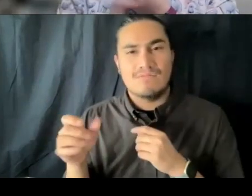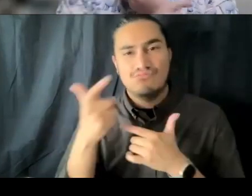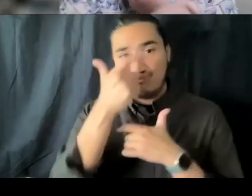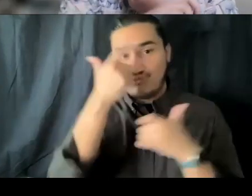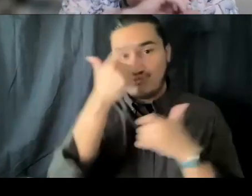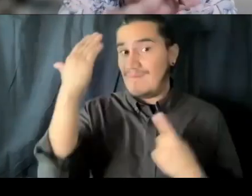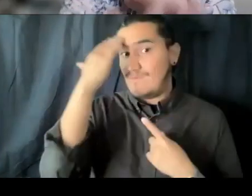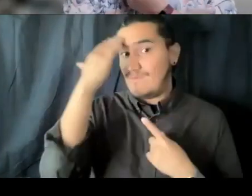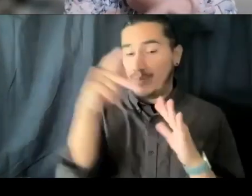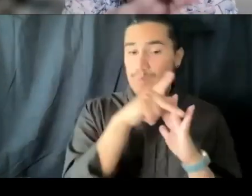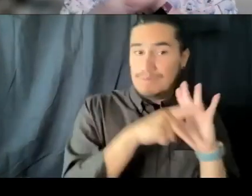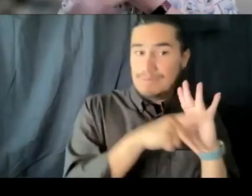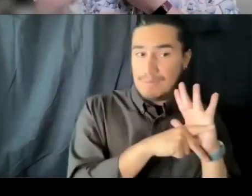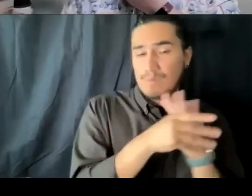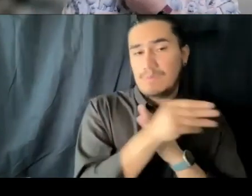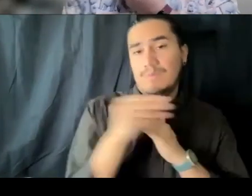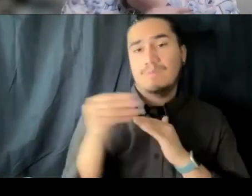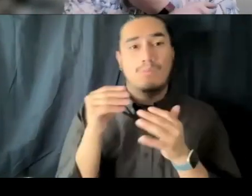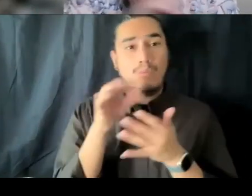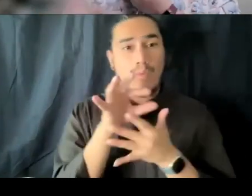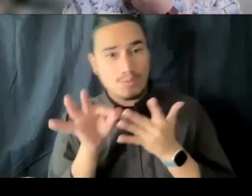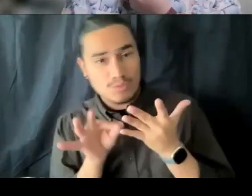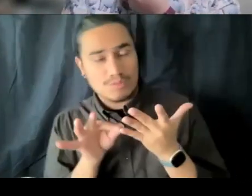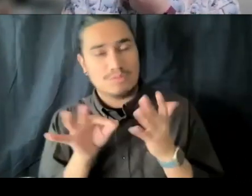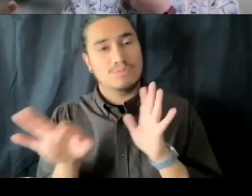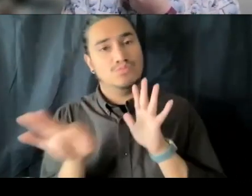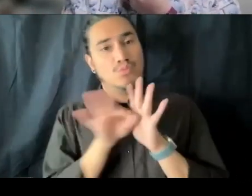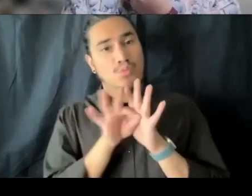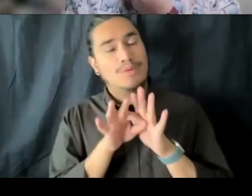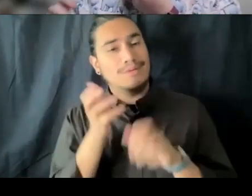and choice and empowerment are big within those.